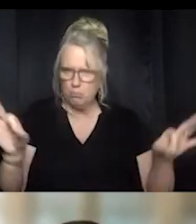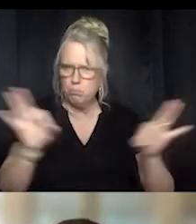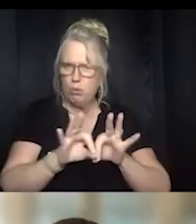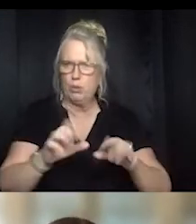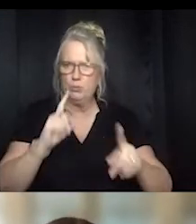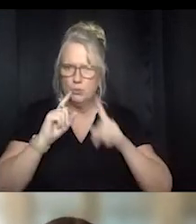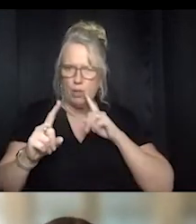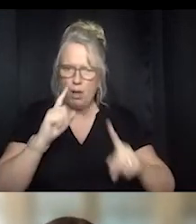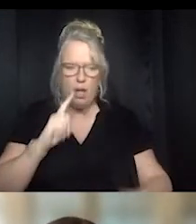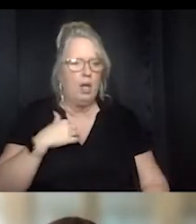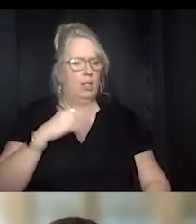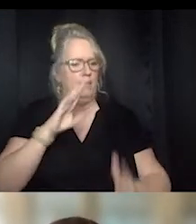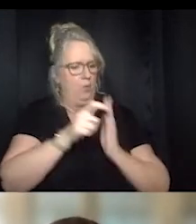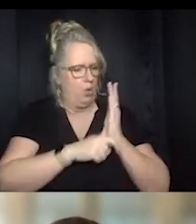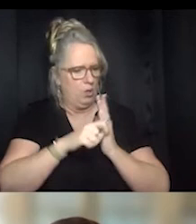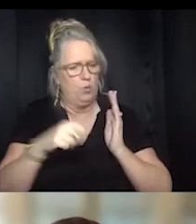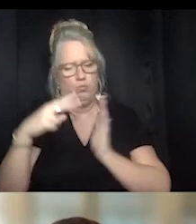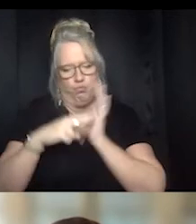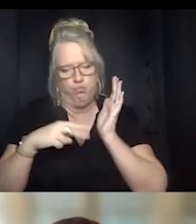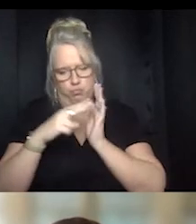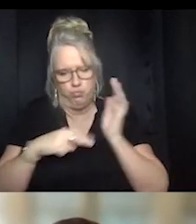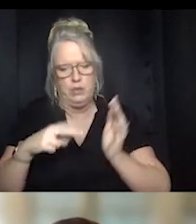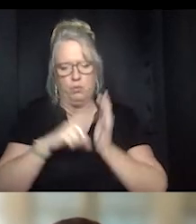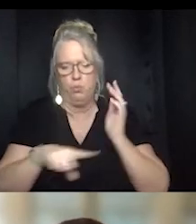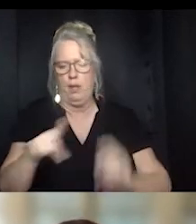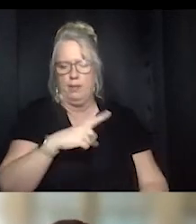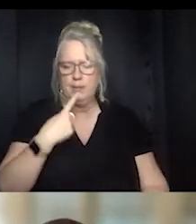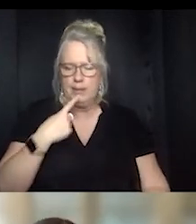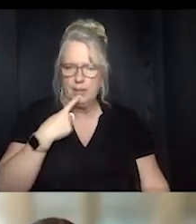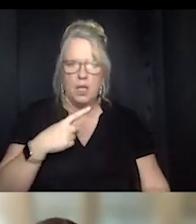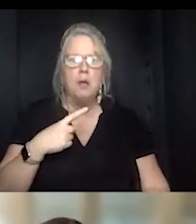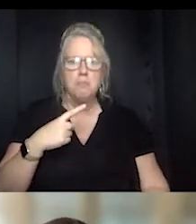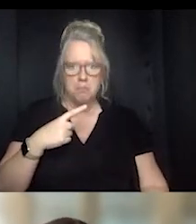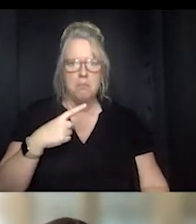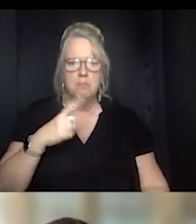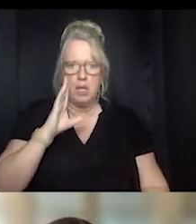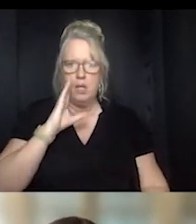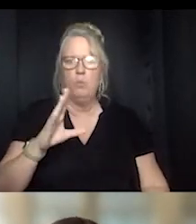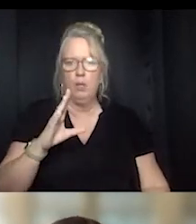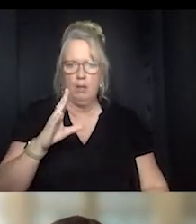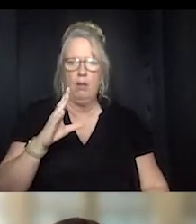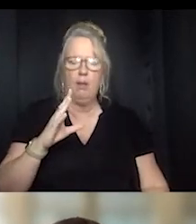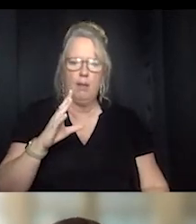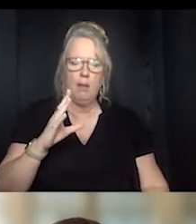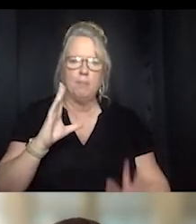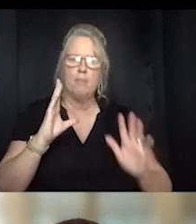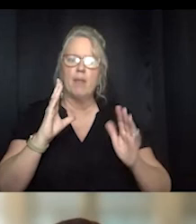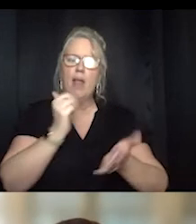GOING INTO THE ARTICLE. READING MORE WHAT HE HAS TO SAY. HELPS GIVE THE BRAIN DEVELOPMENT ASPECT,